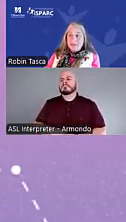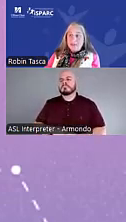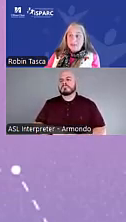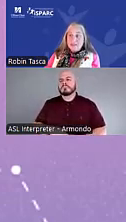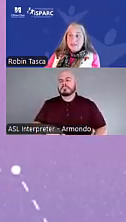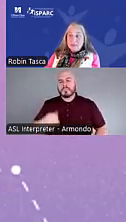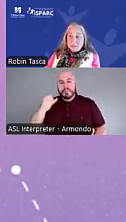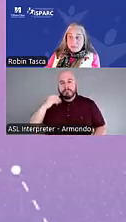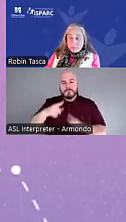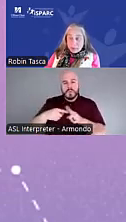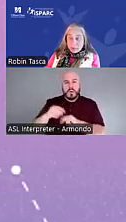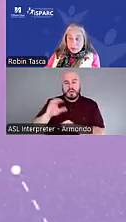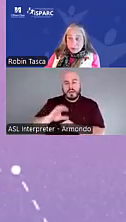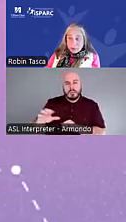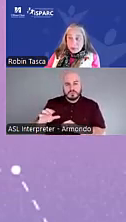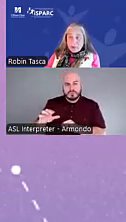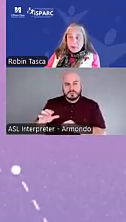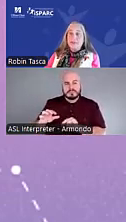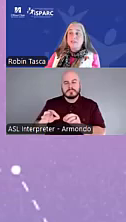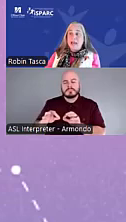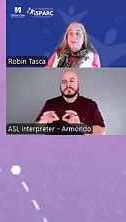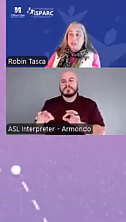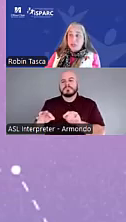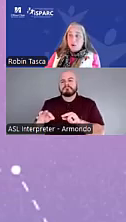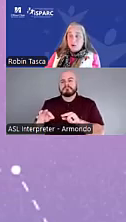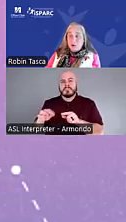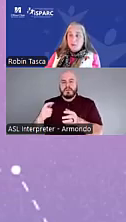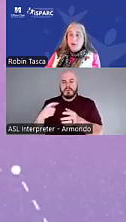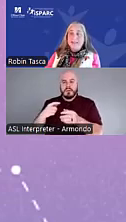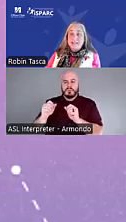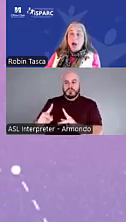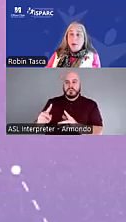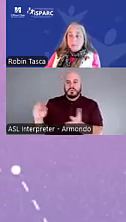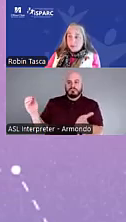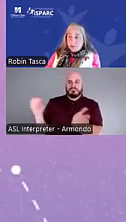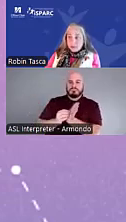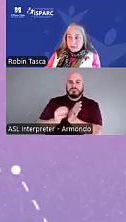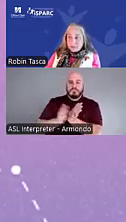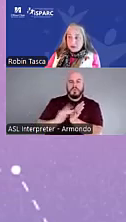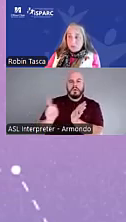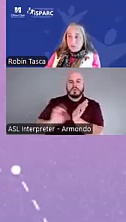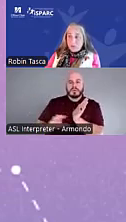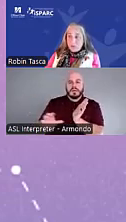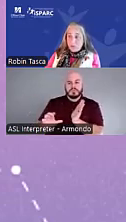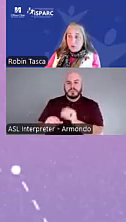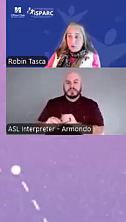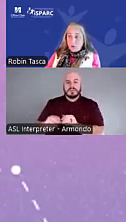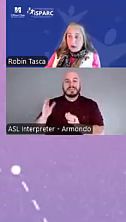have the ability to put where you want the closed caption to go. Put it at the top. Don't put it at the bottom. Why?